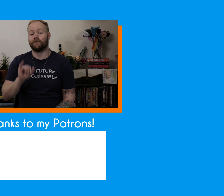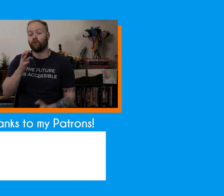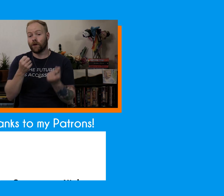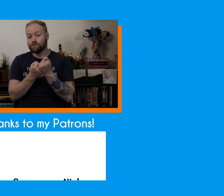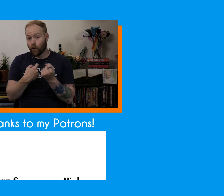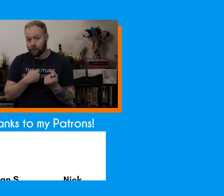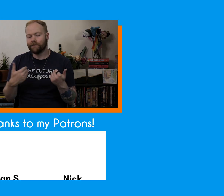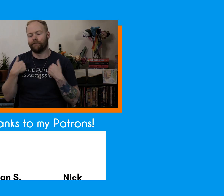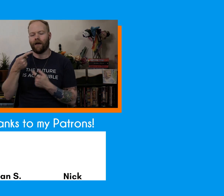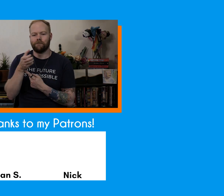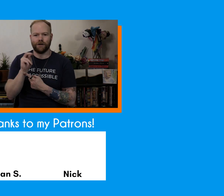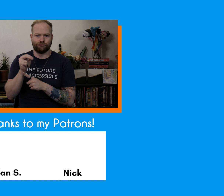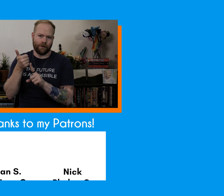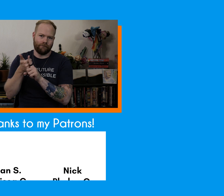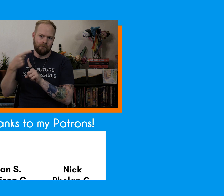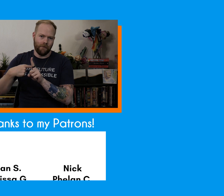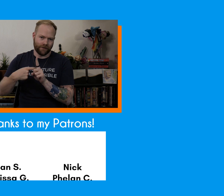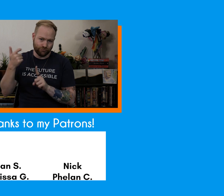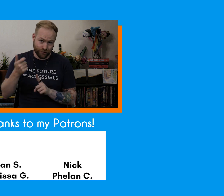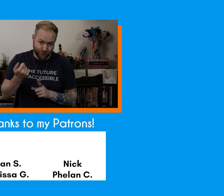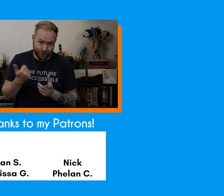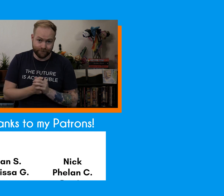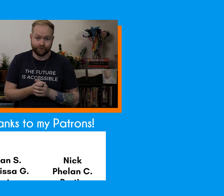If you want to support me, I have Patreon, which is a monthly subscription.